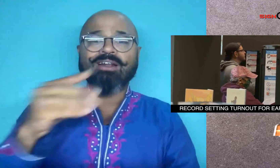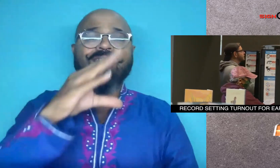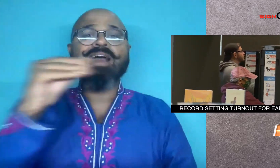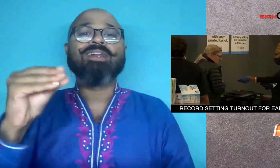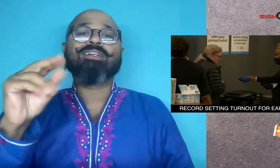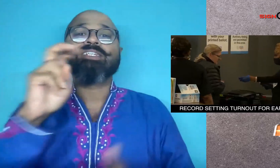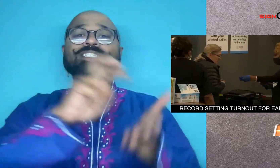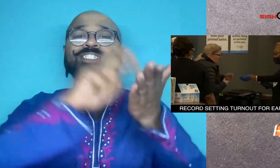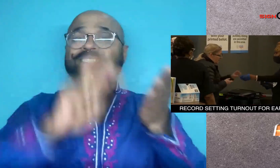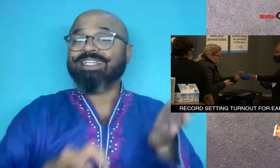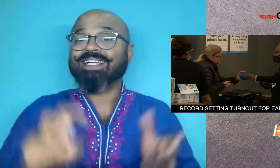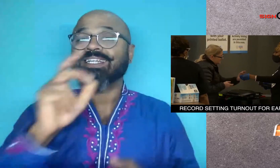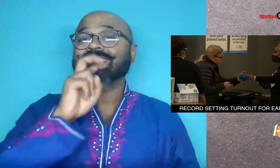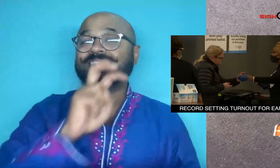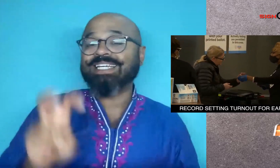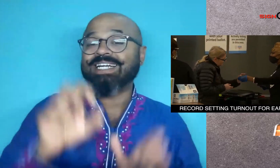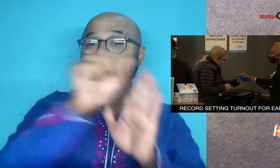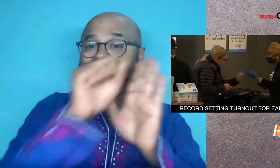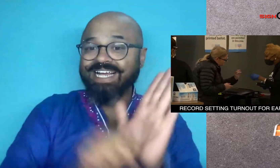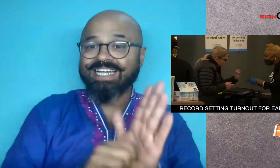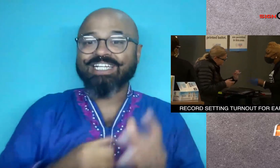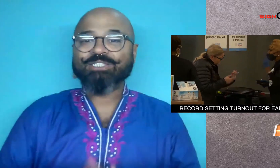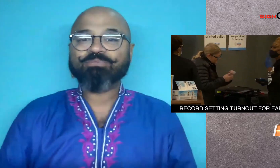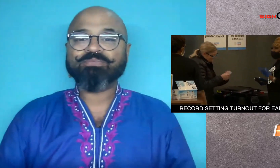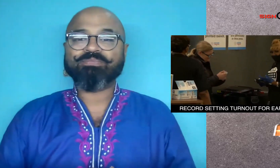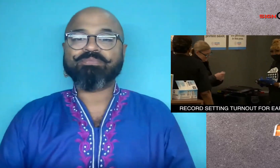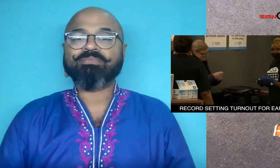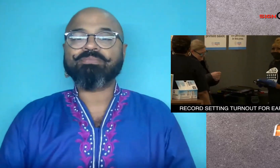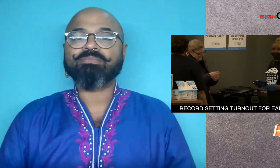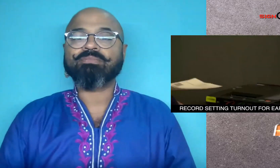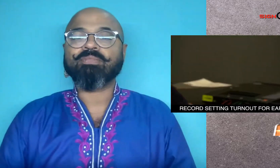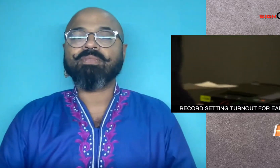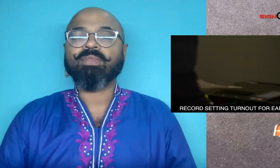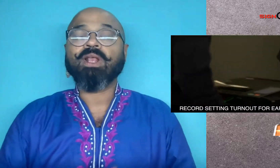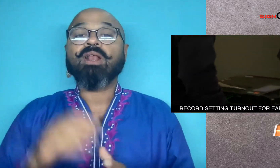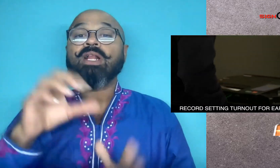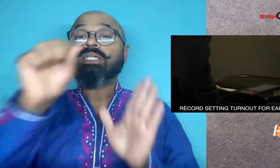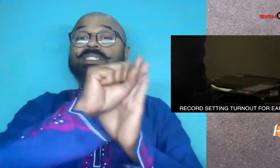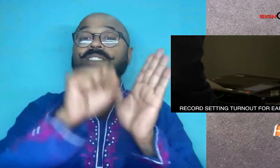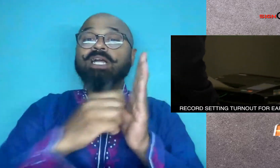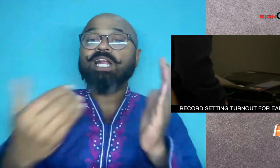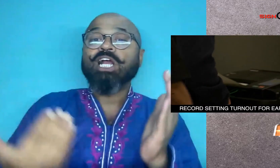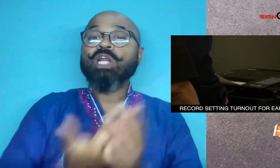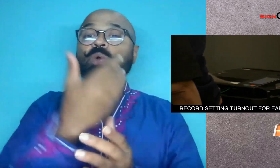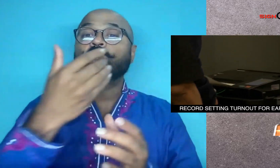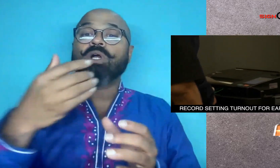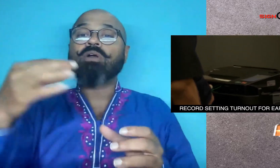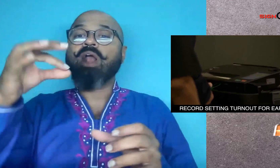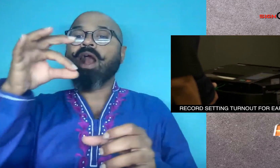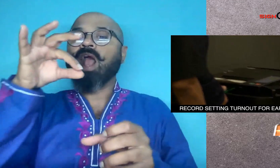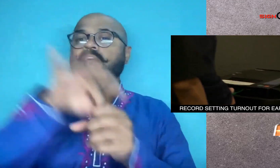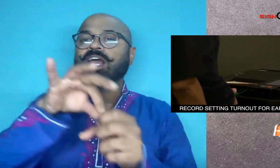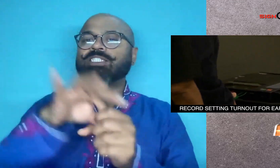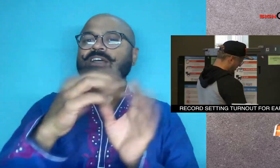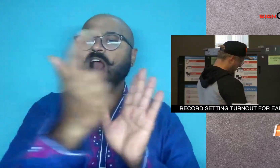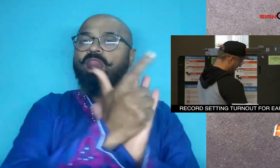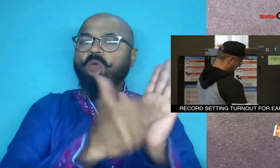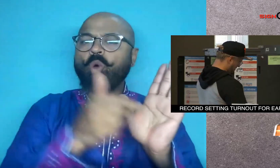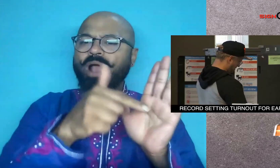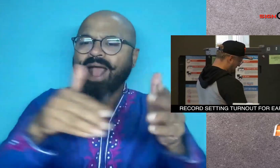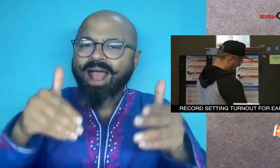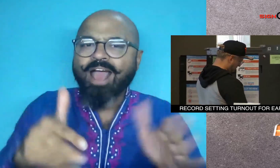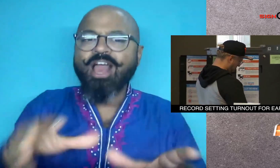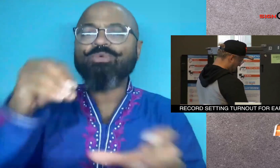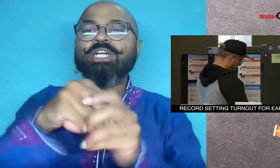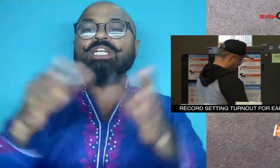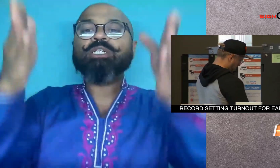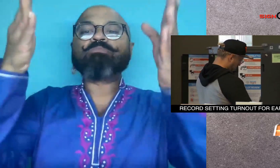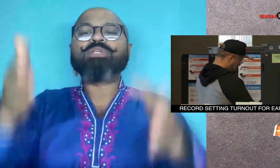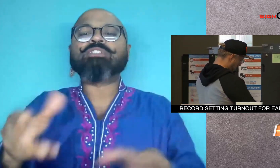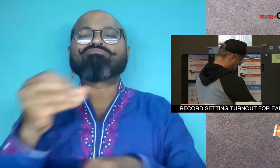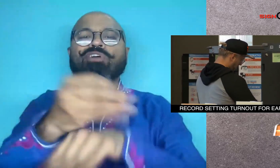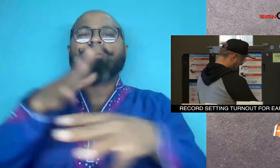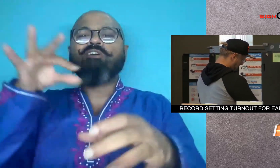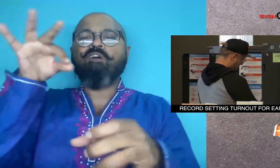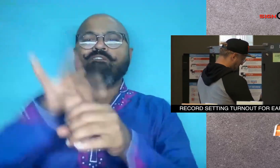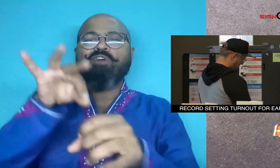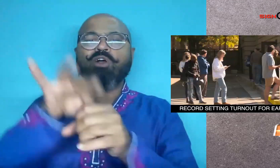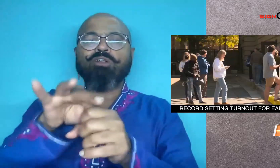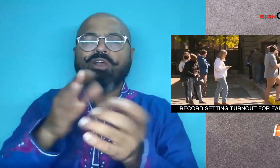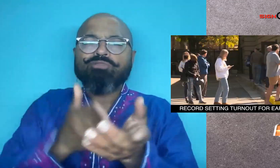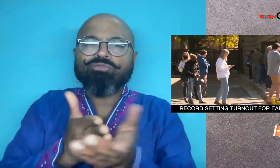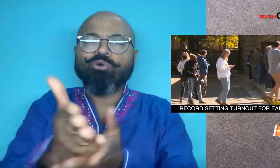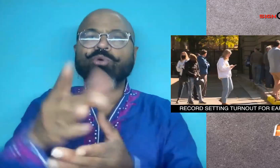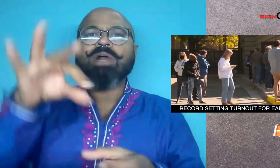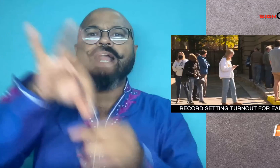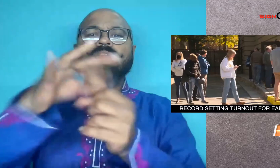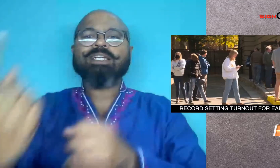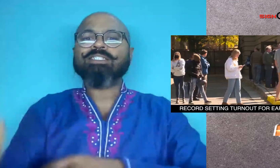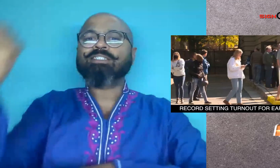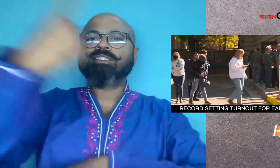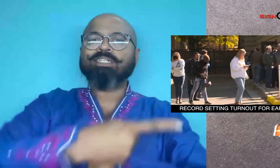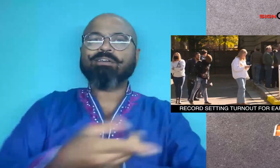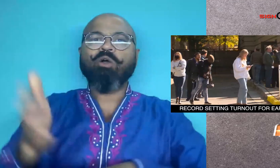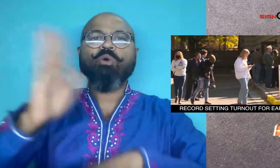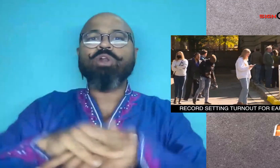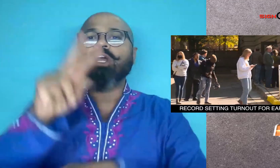Governor and Secretary of State The state's new elections law allows in-person